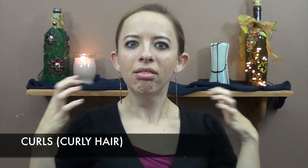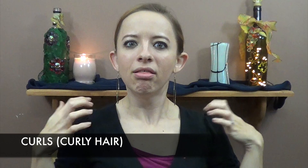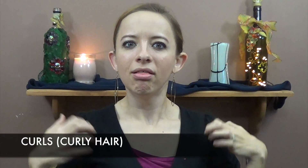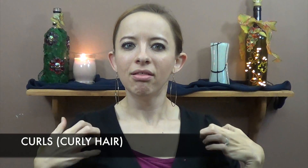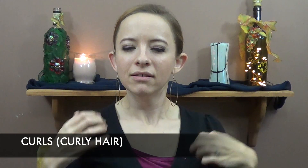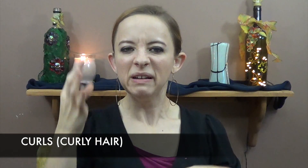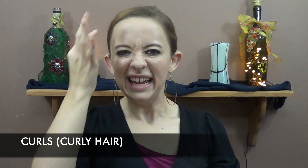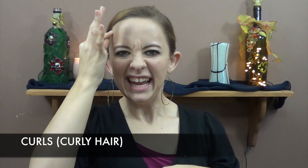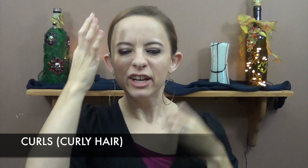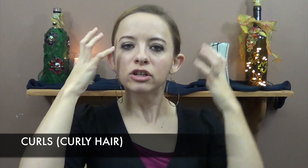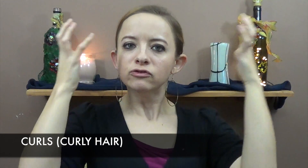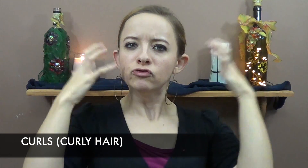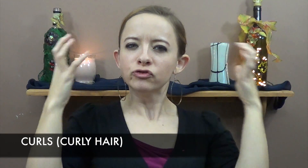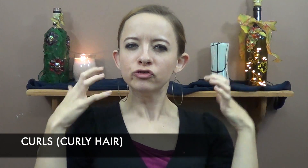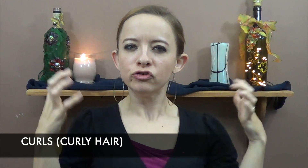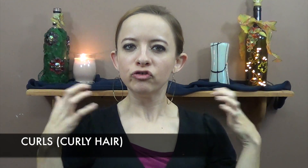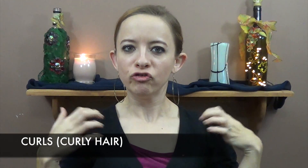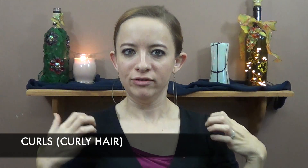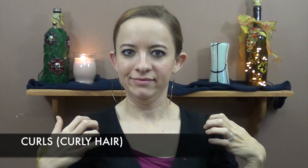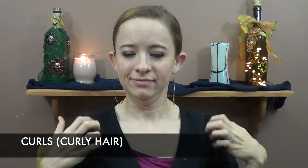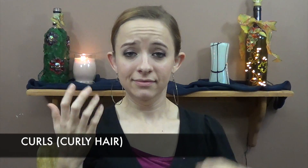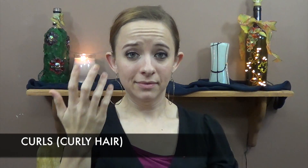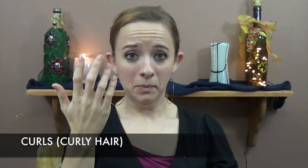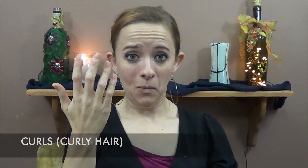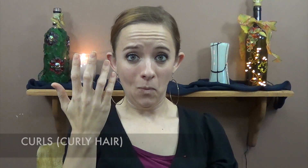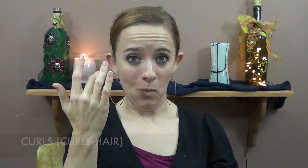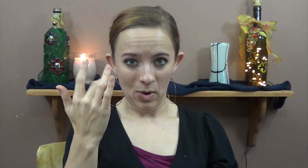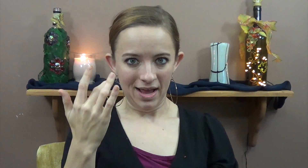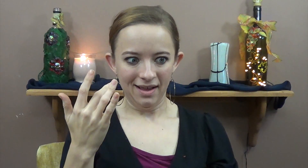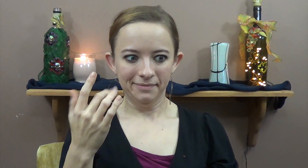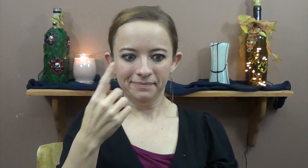would be like curls, like curly hair.